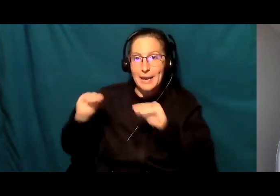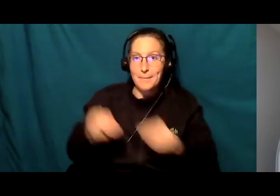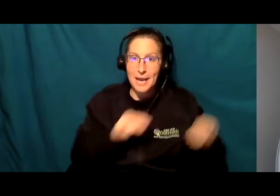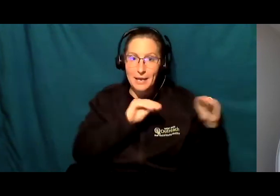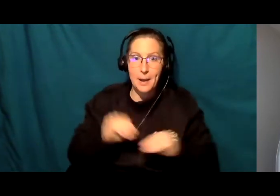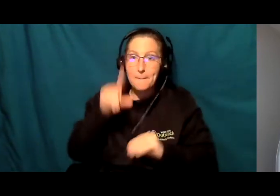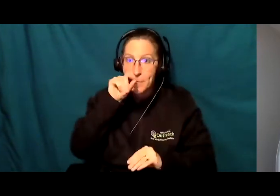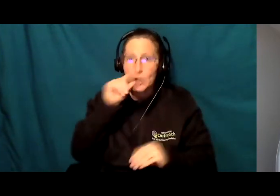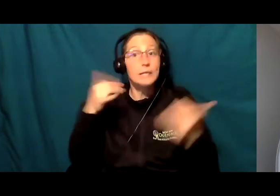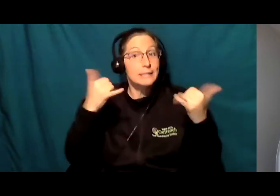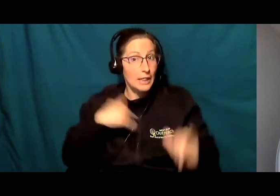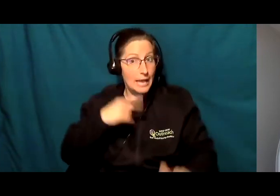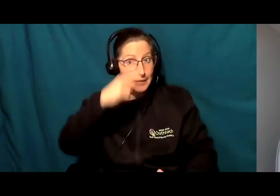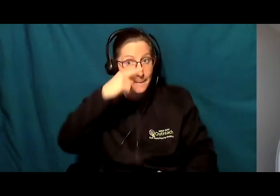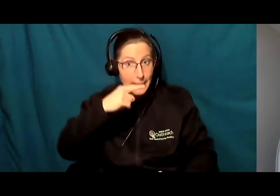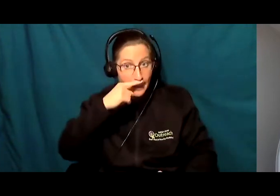has a beak, so it's a bird.